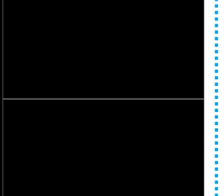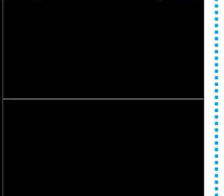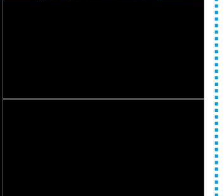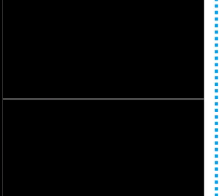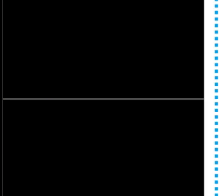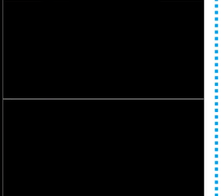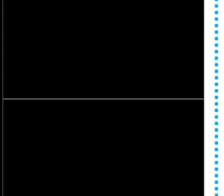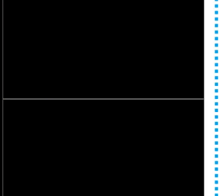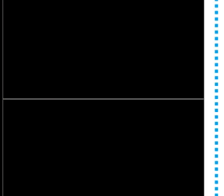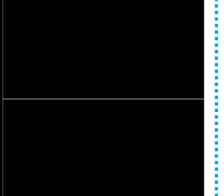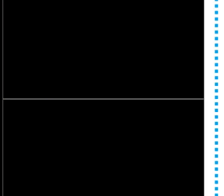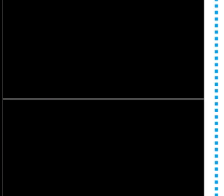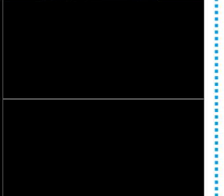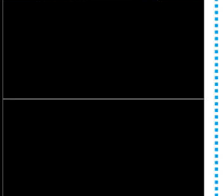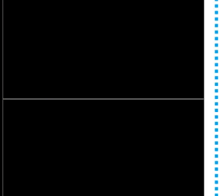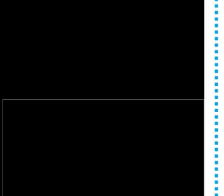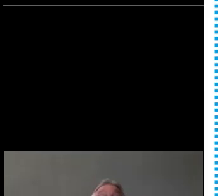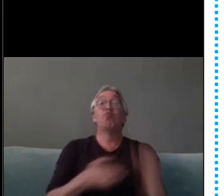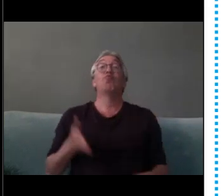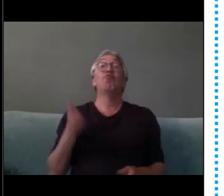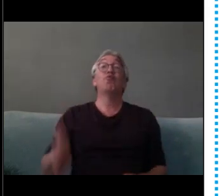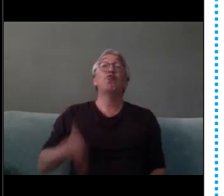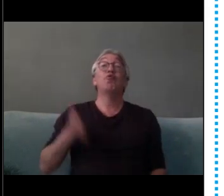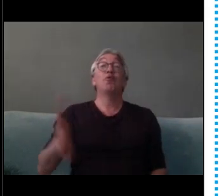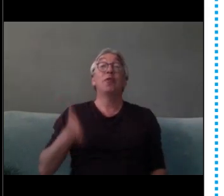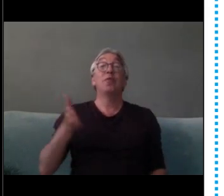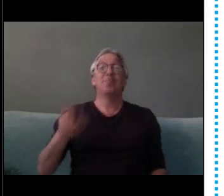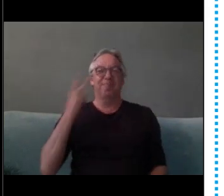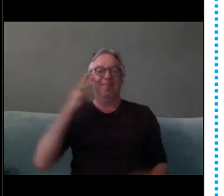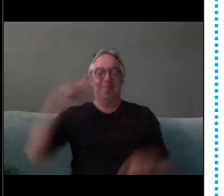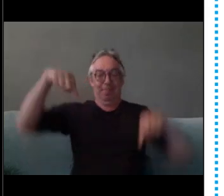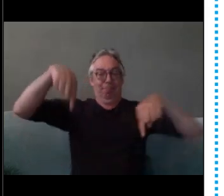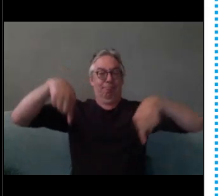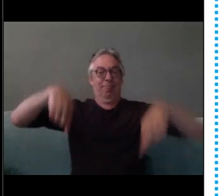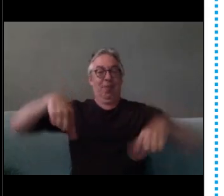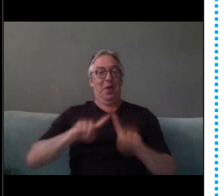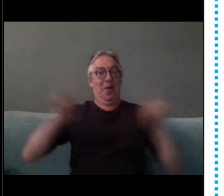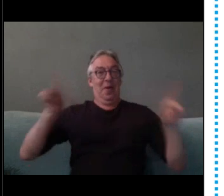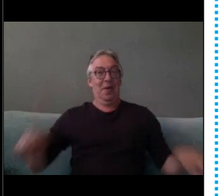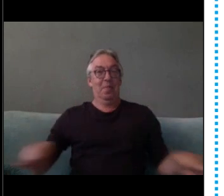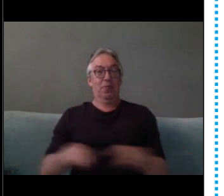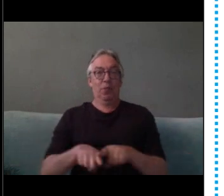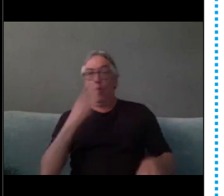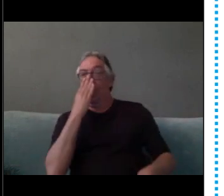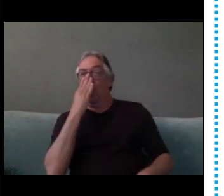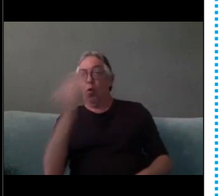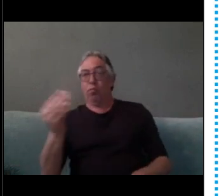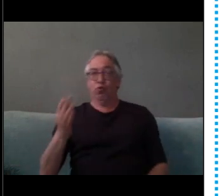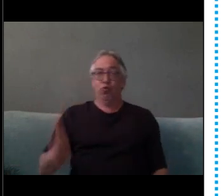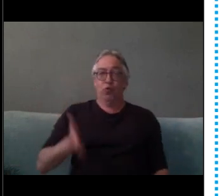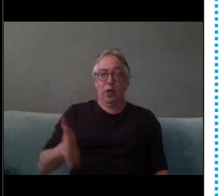You see an image of a white and red train at the platform. This is about general rights of all passengers